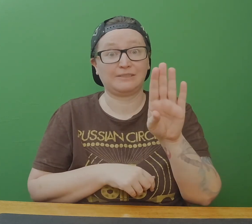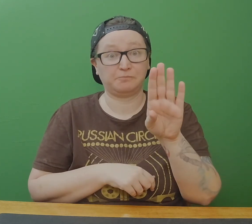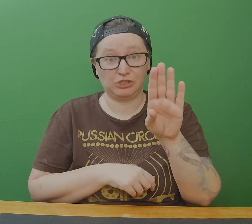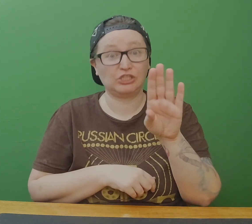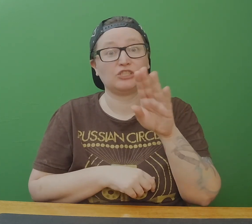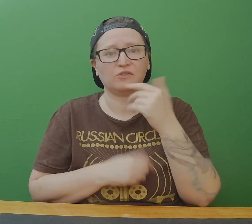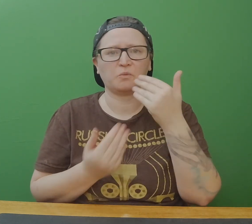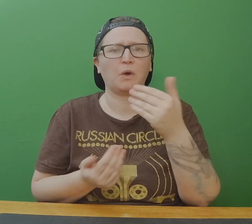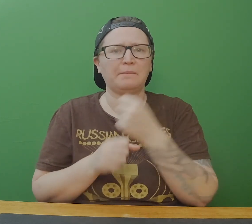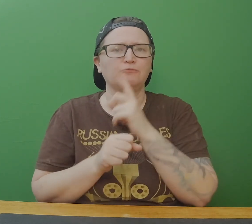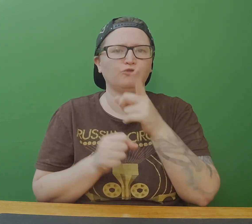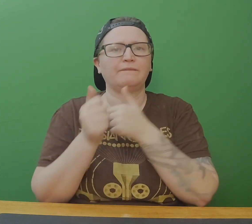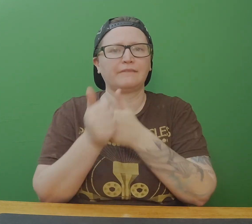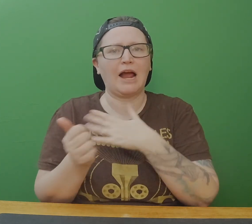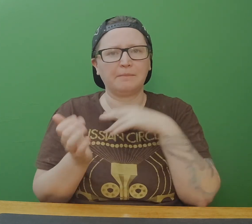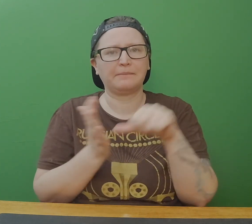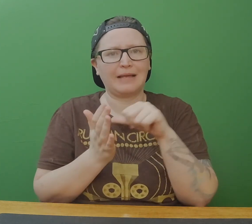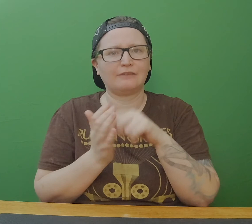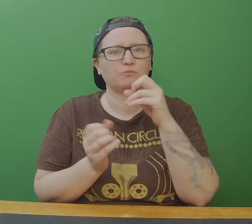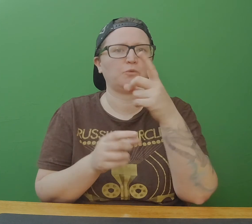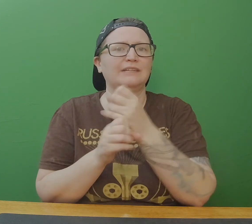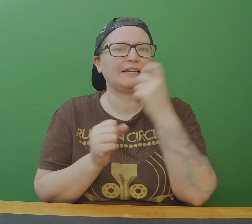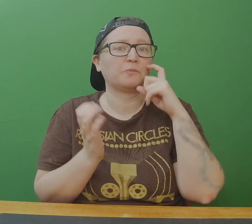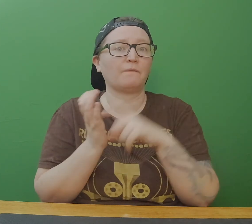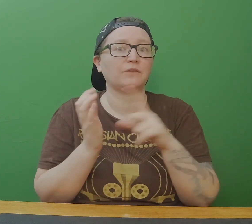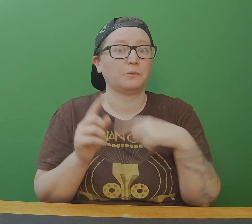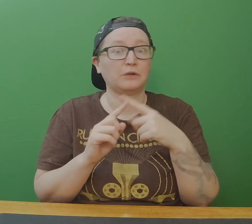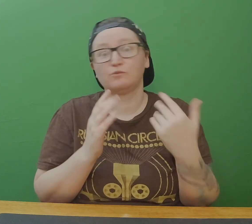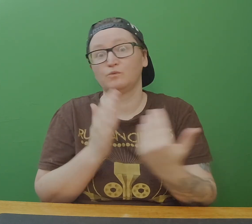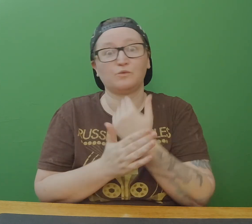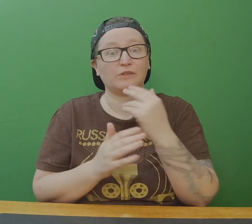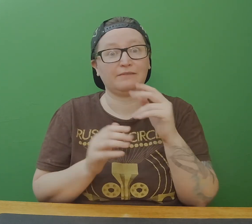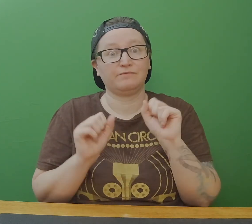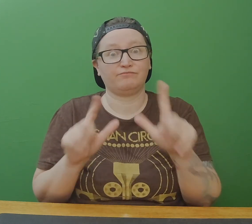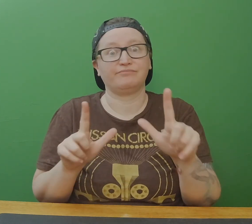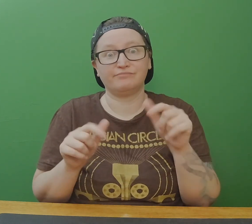follow me on Facebook go ahead and make sure that you're following my page so you get notifications